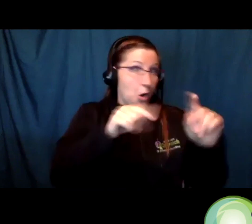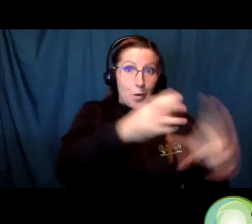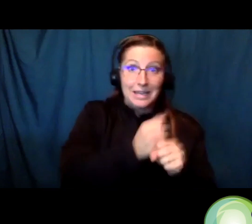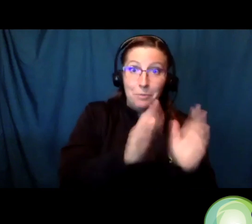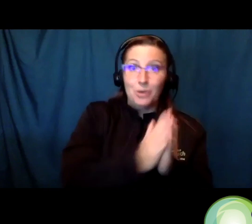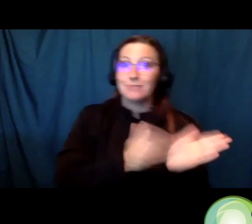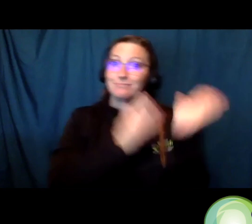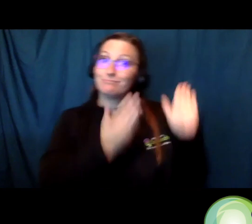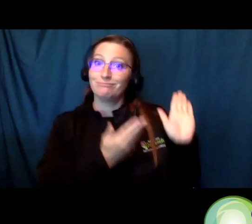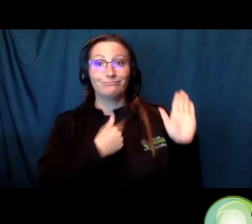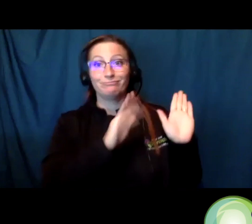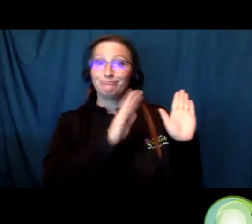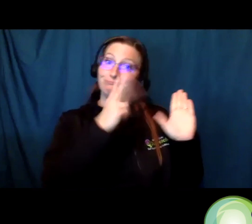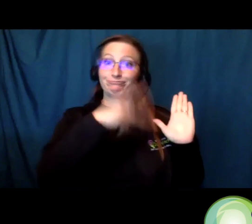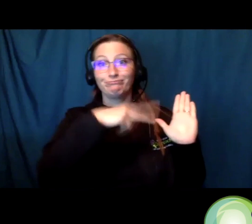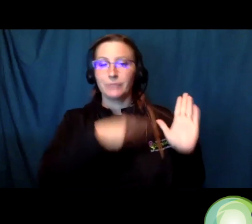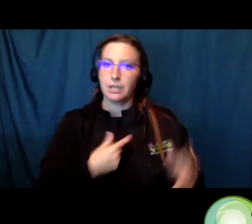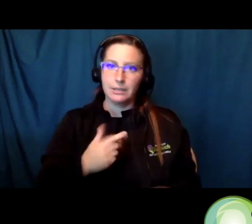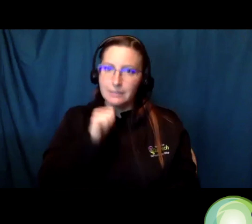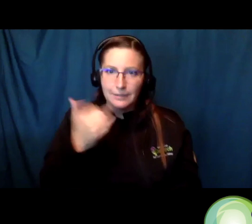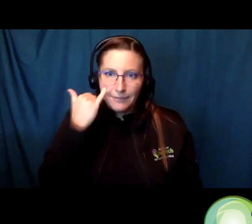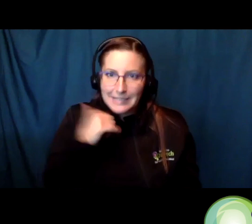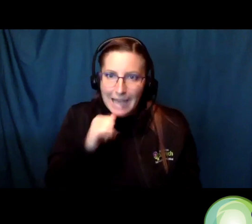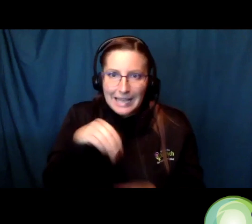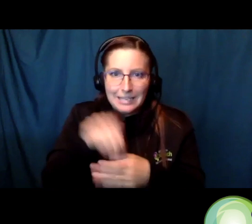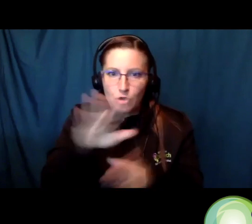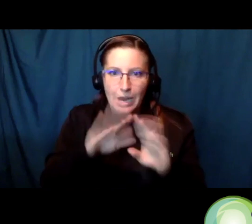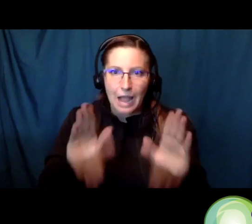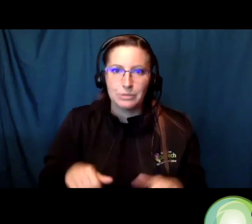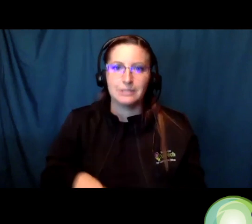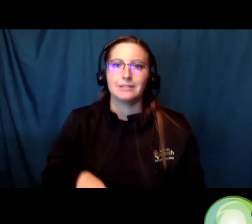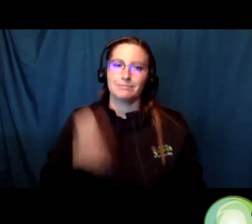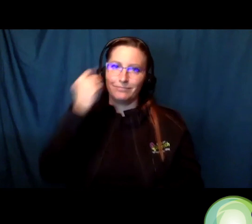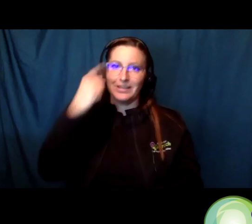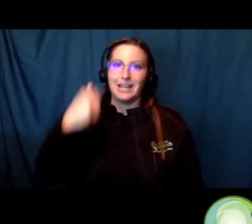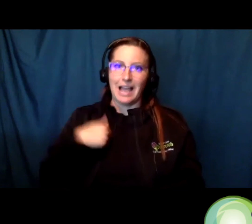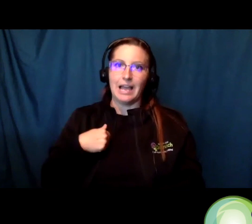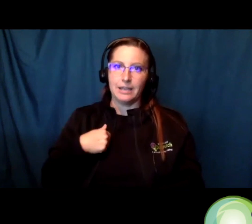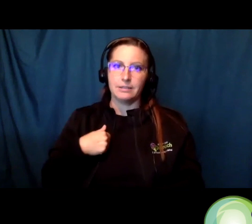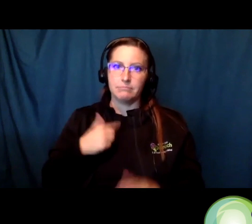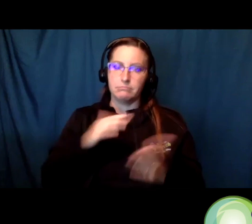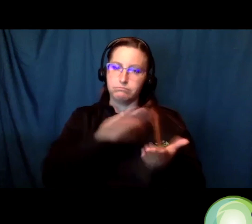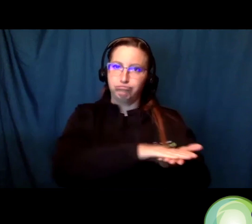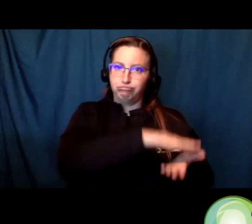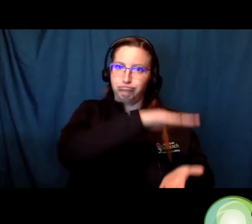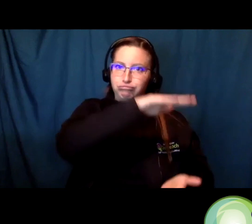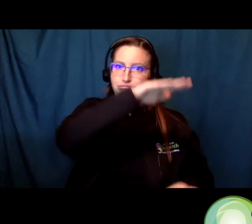already have in your house. Again I'm a hoarder when it comes to books so I probably have most of my favorite books from my